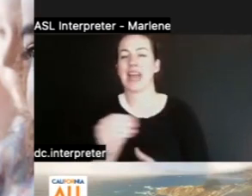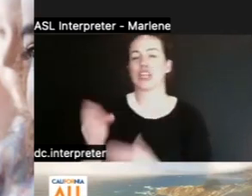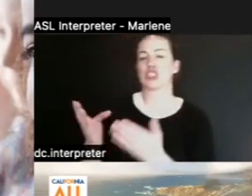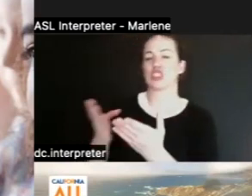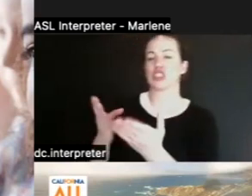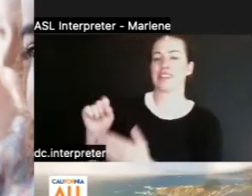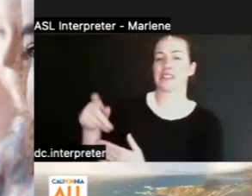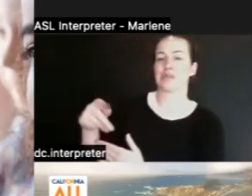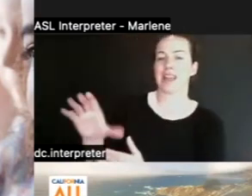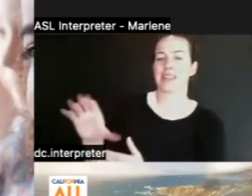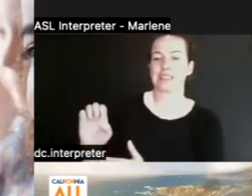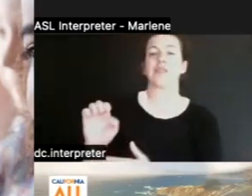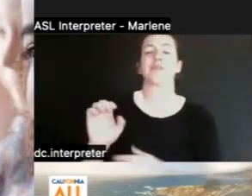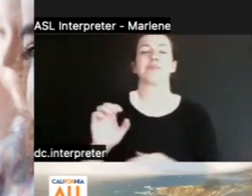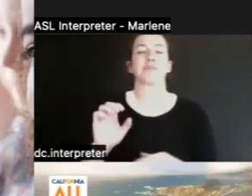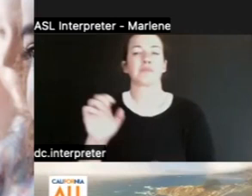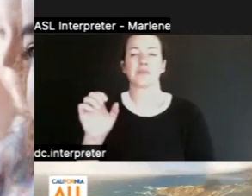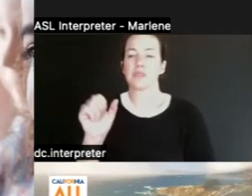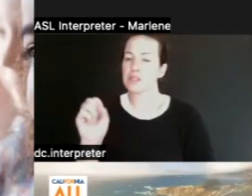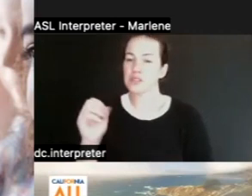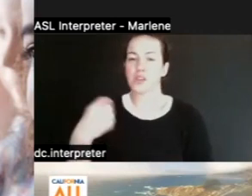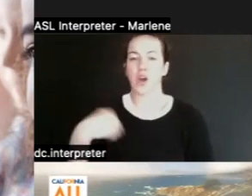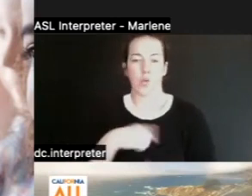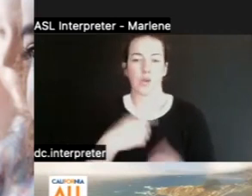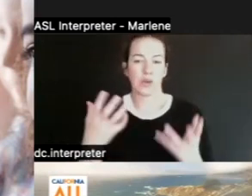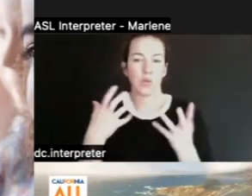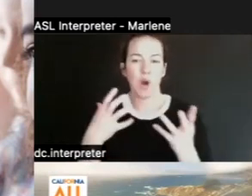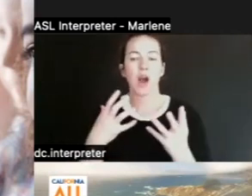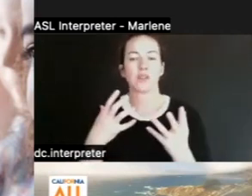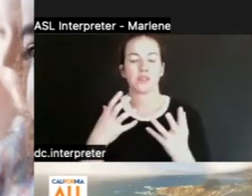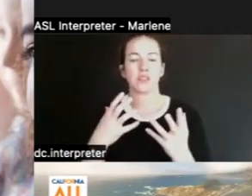and telemedicine and so forth. And So what we'd like to do is some pilot studies, a pilot